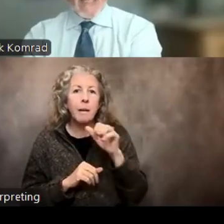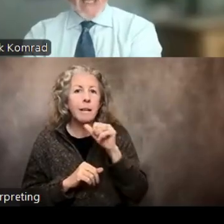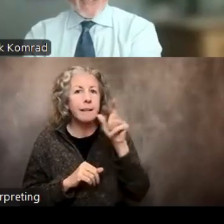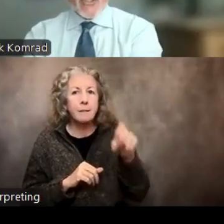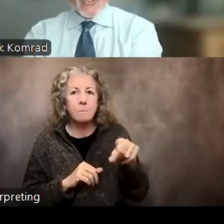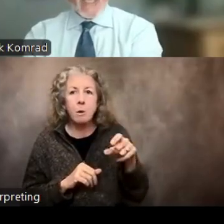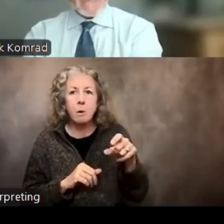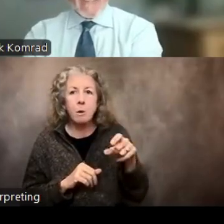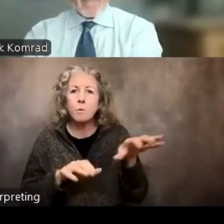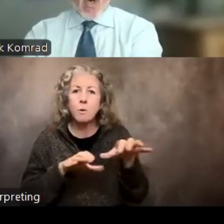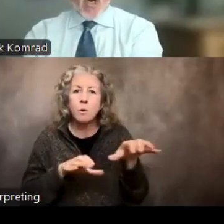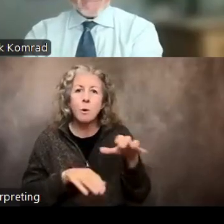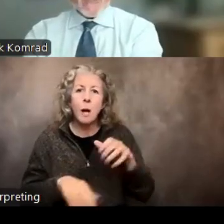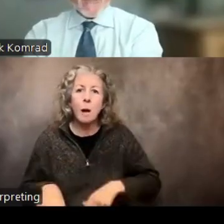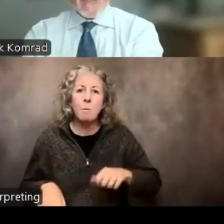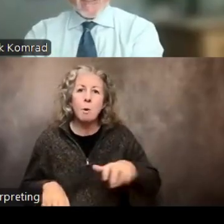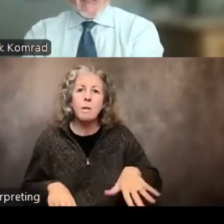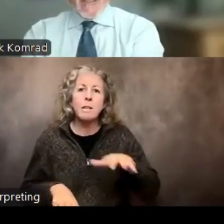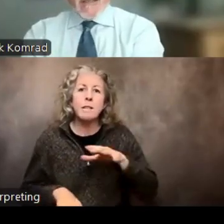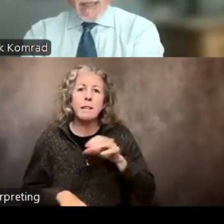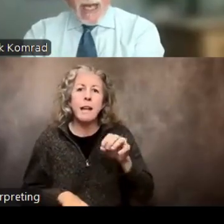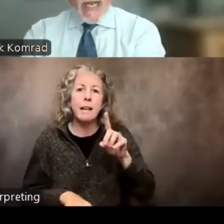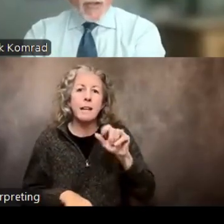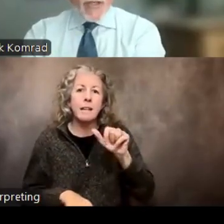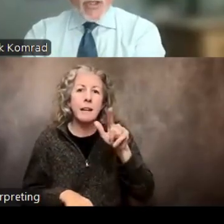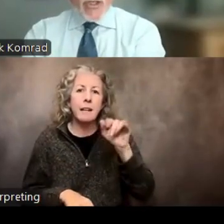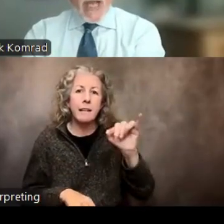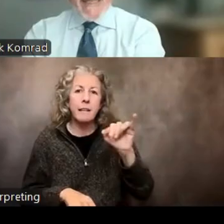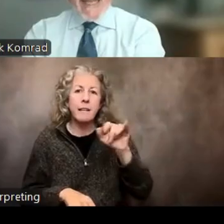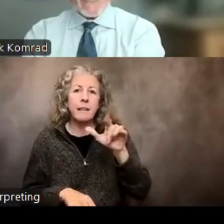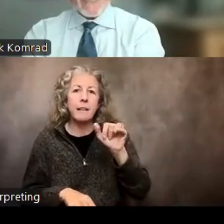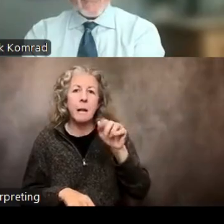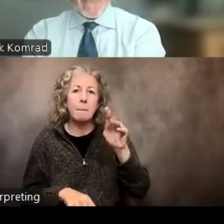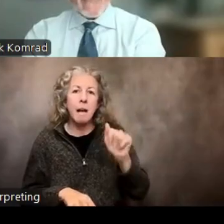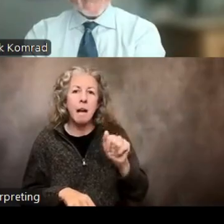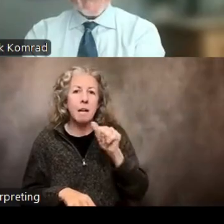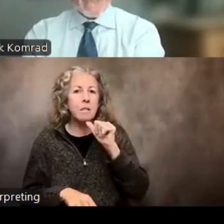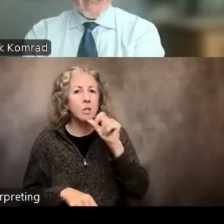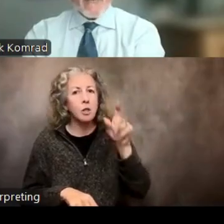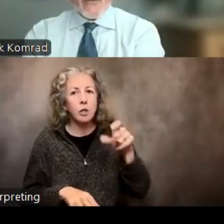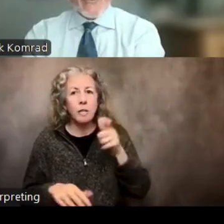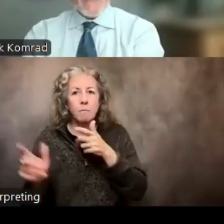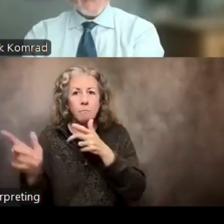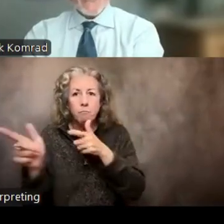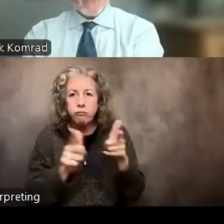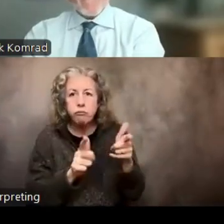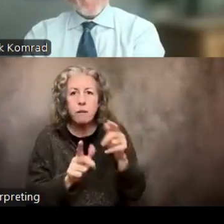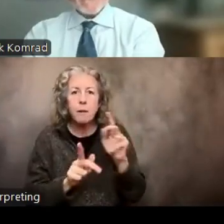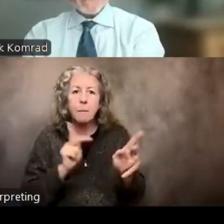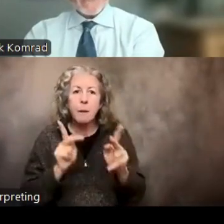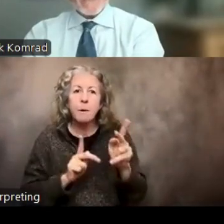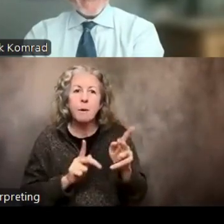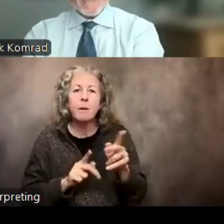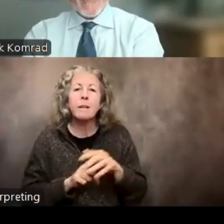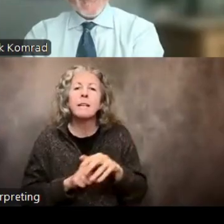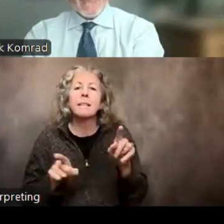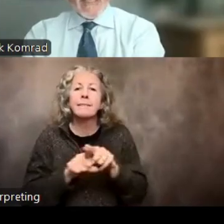Lama should not take up arms, psychiatrists should not counsel or abet suicide, for in doing so, we've misunderstood and